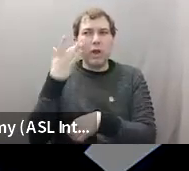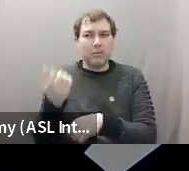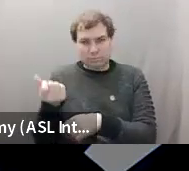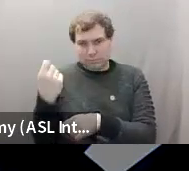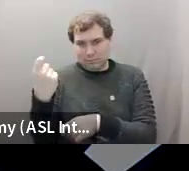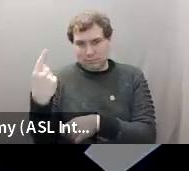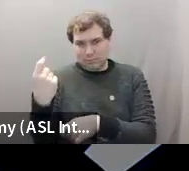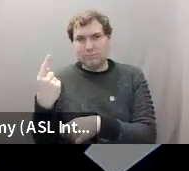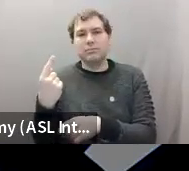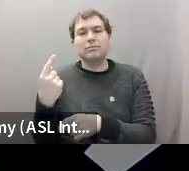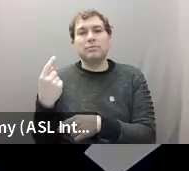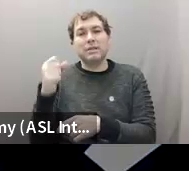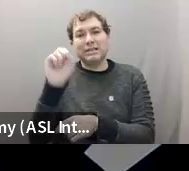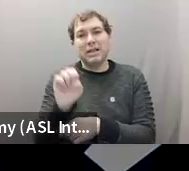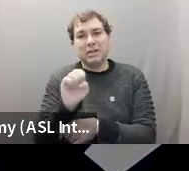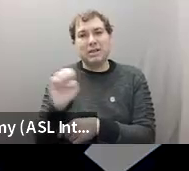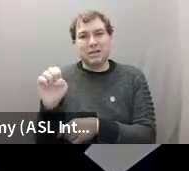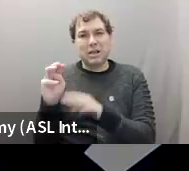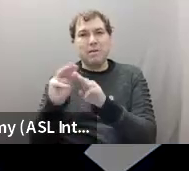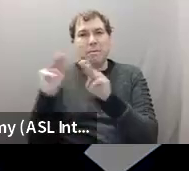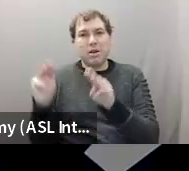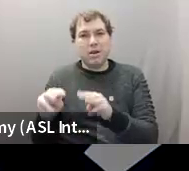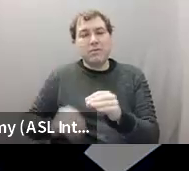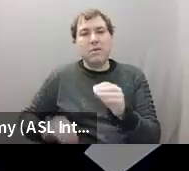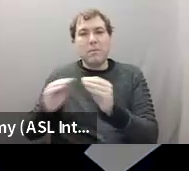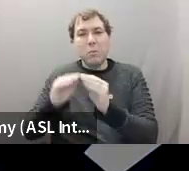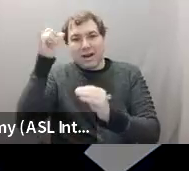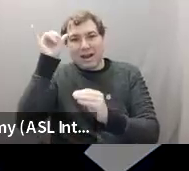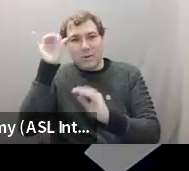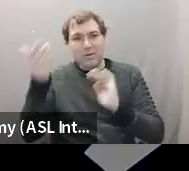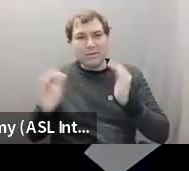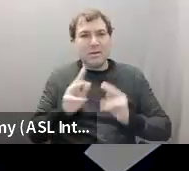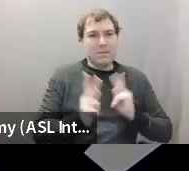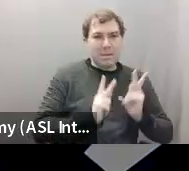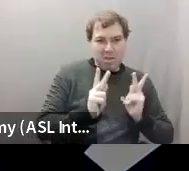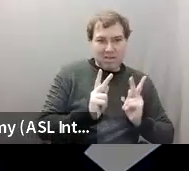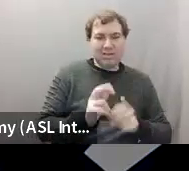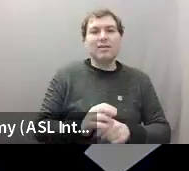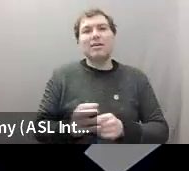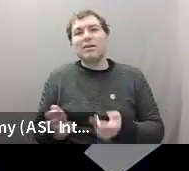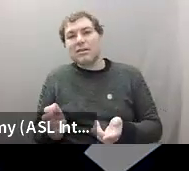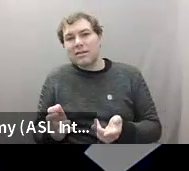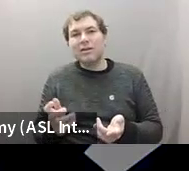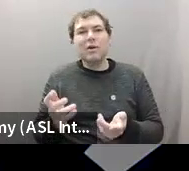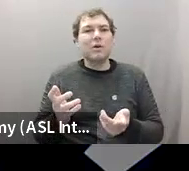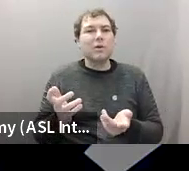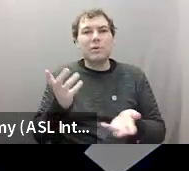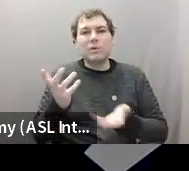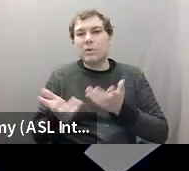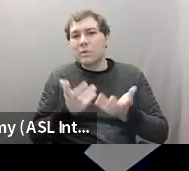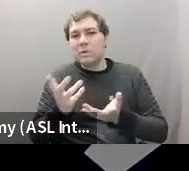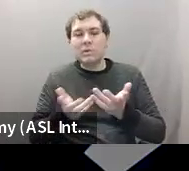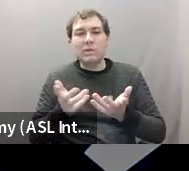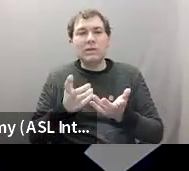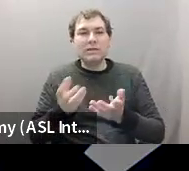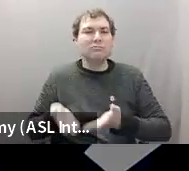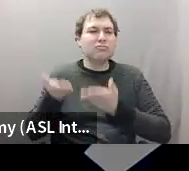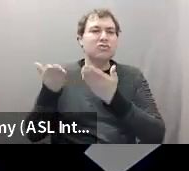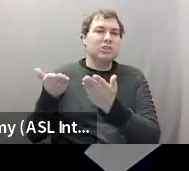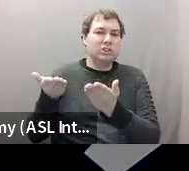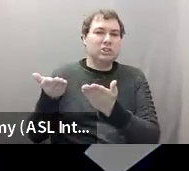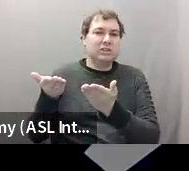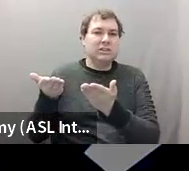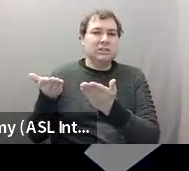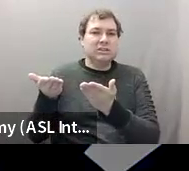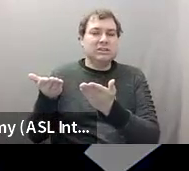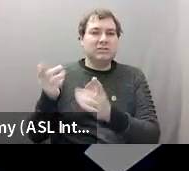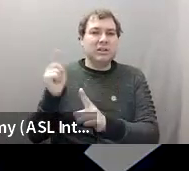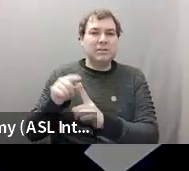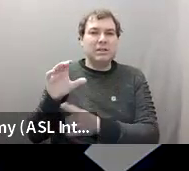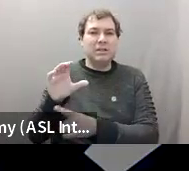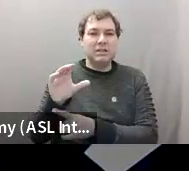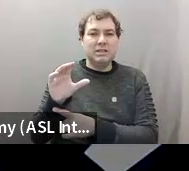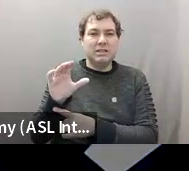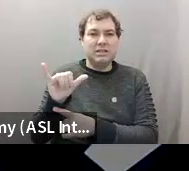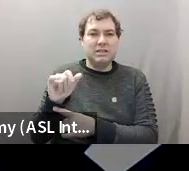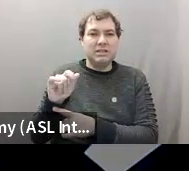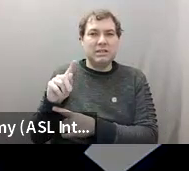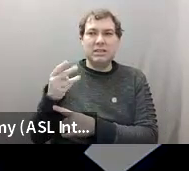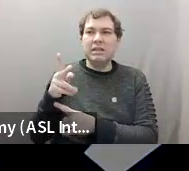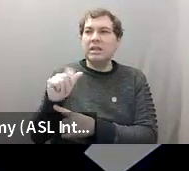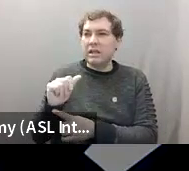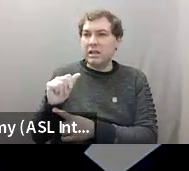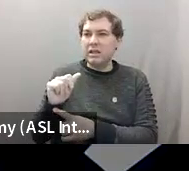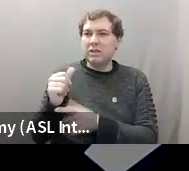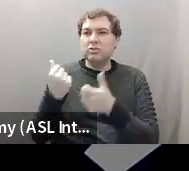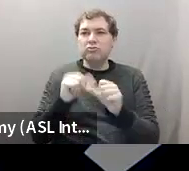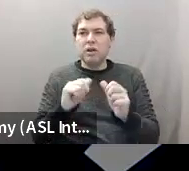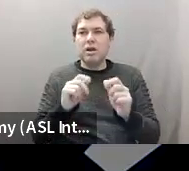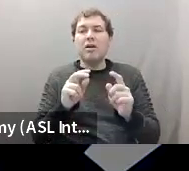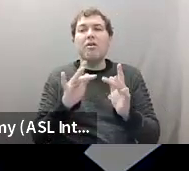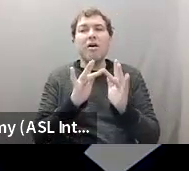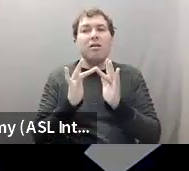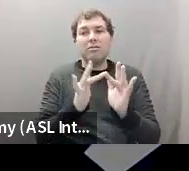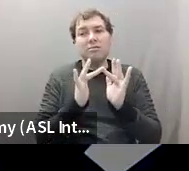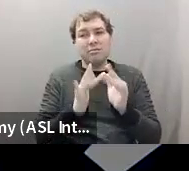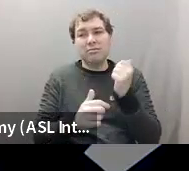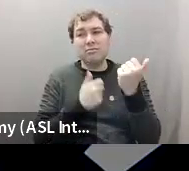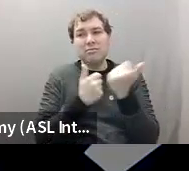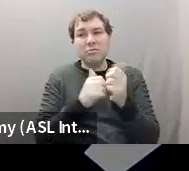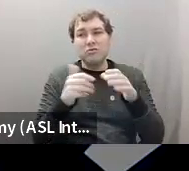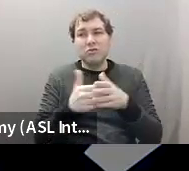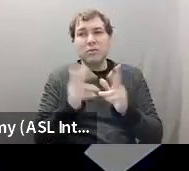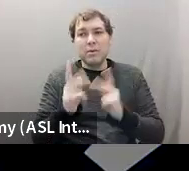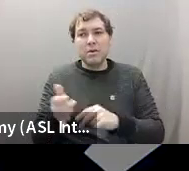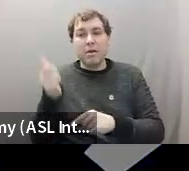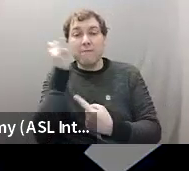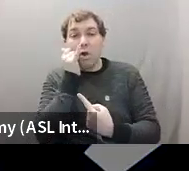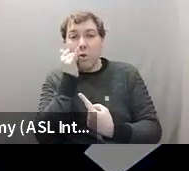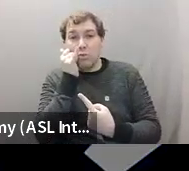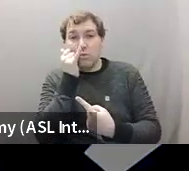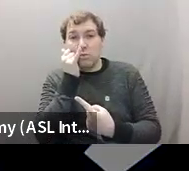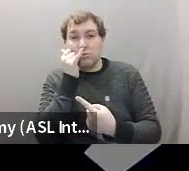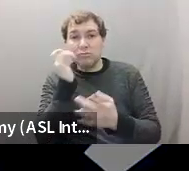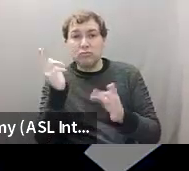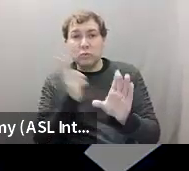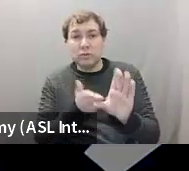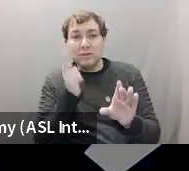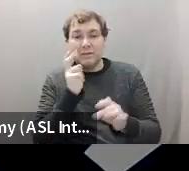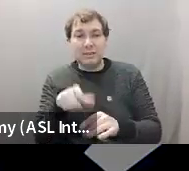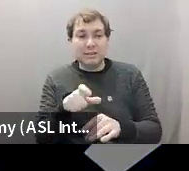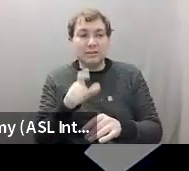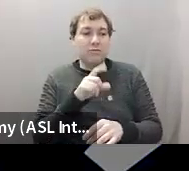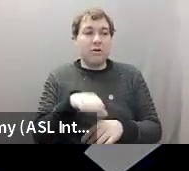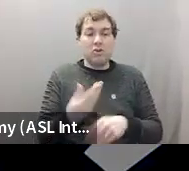Scott Birkenbuel (he, him) VP APRIL: in in southeastern Montana there's more cows and people and and so what what would that? What would? And their suggestion was from Cynthia. And she said, Try online online support groups. If that's possible, people can join by phone if needed. And does the group have other other suggestions for Jen?